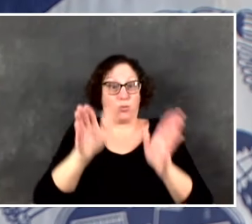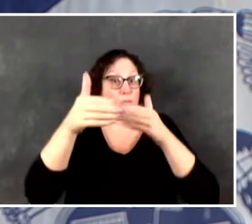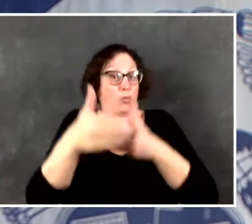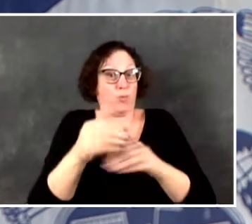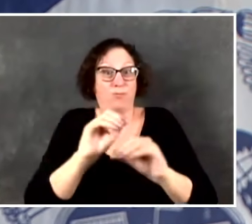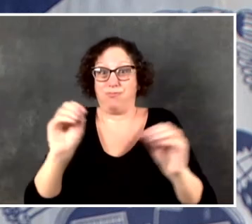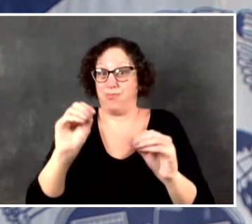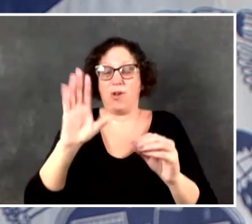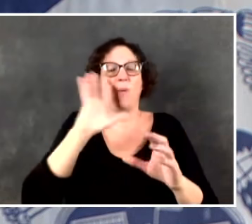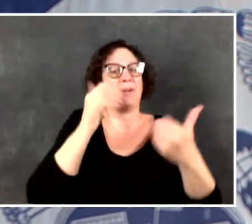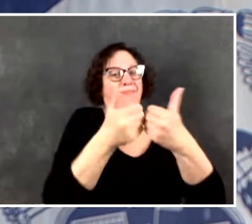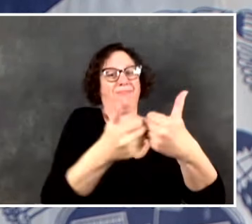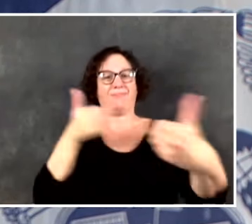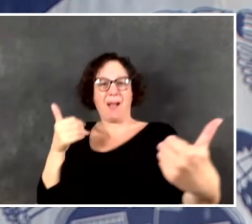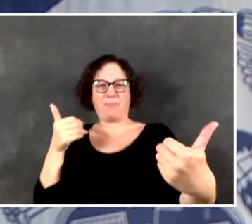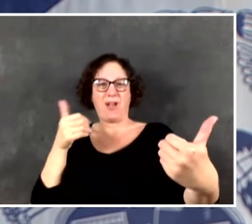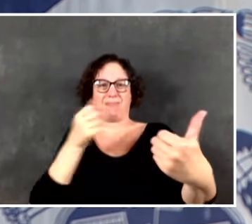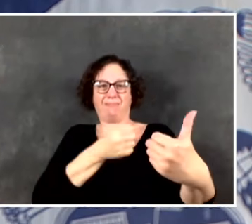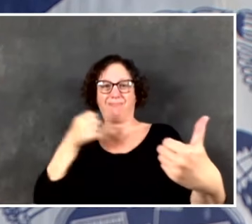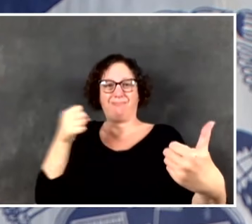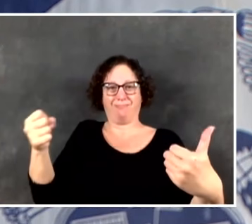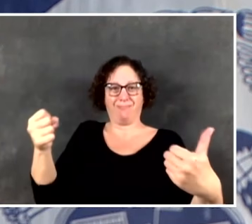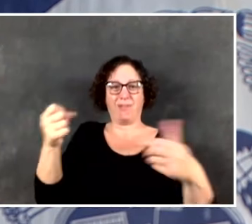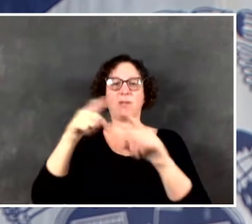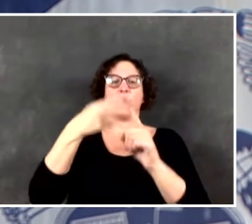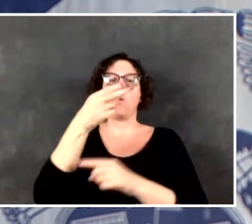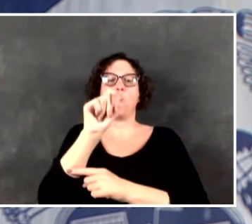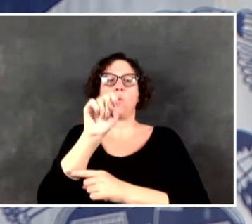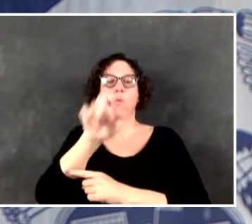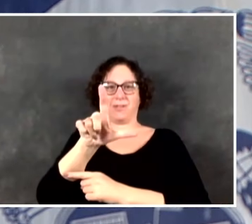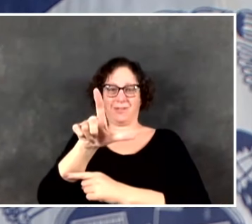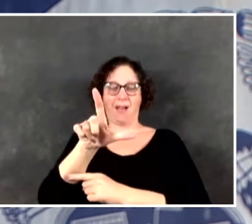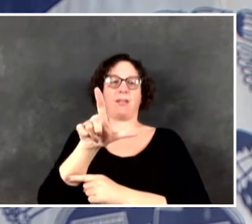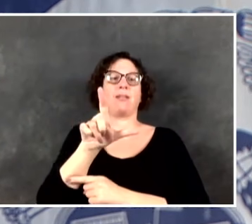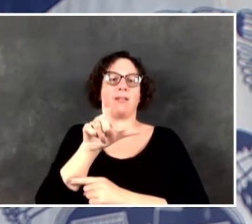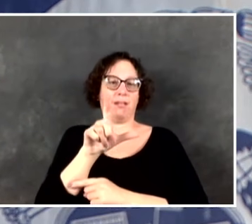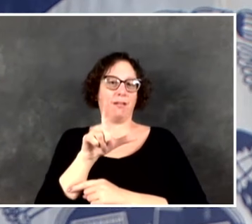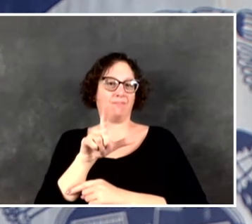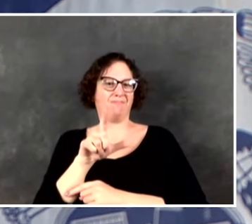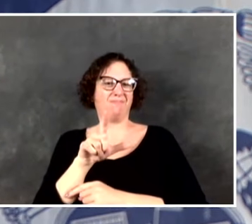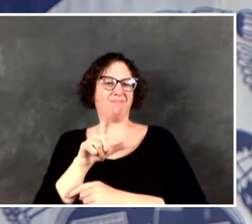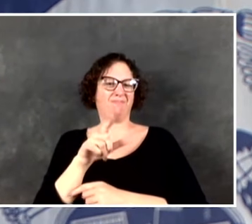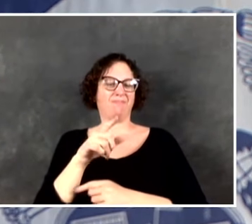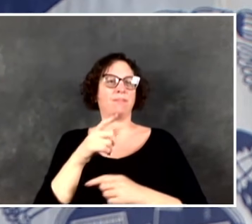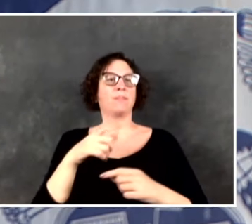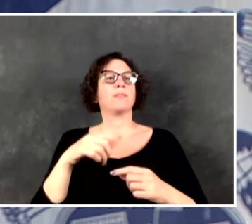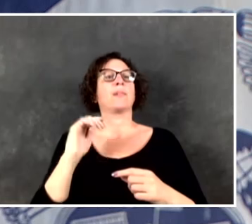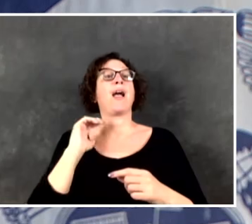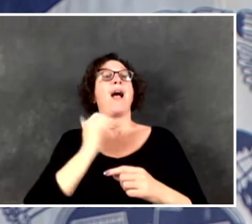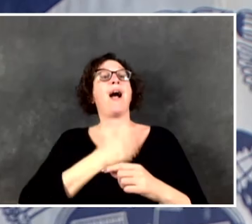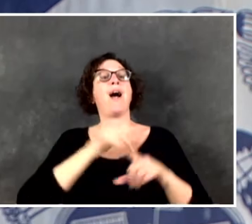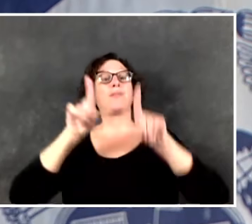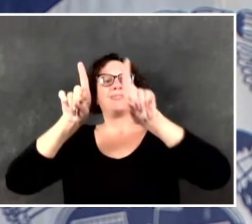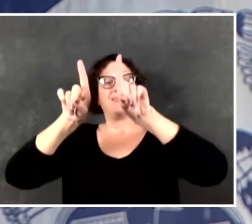BY THE MEMBERS OF THE FAMILY COULD DO IT, TOO. A LOT OF NEW YORKERSAN C' T. THAT'S WHERE THE HOTELS COME IN AND PROVIDING PEOPLE WITH SUPPORT IN THE